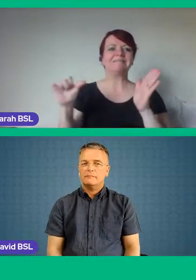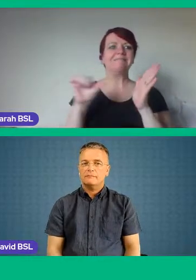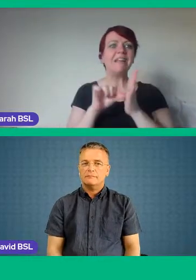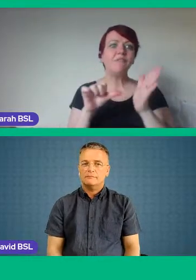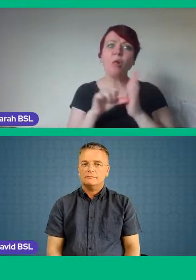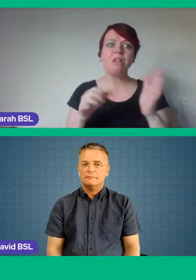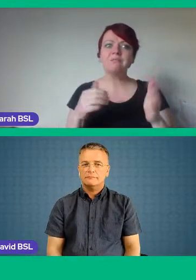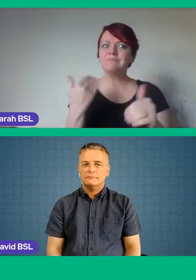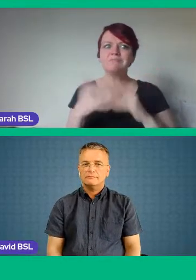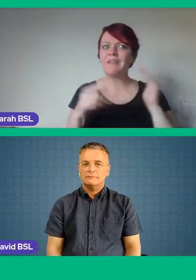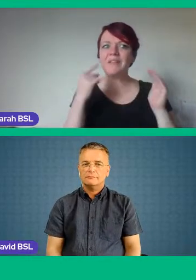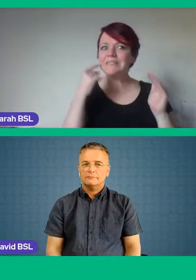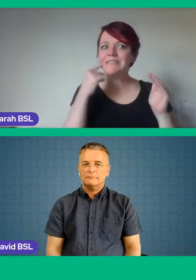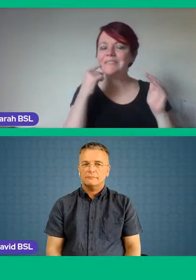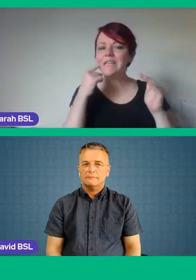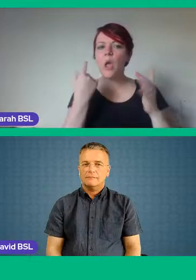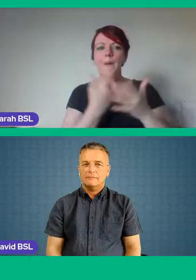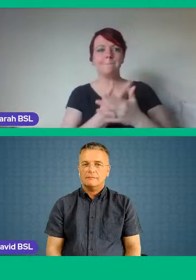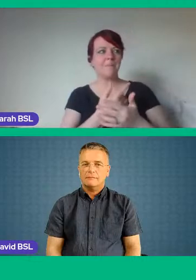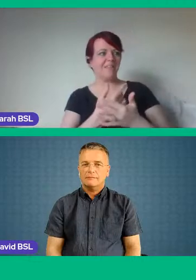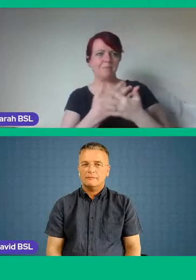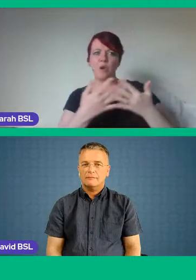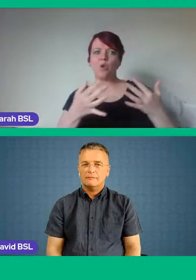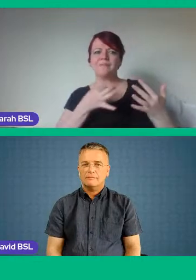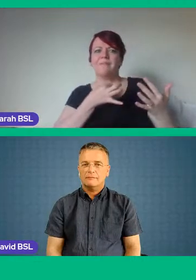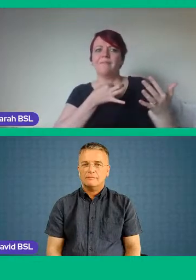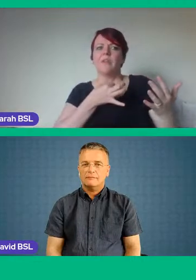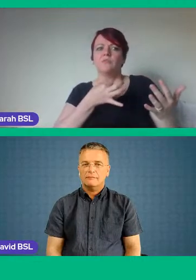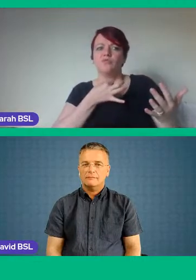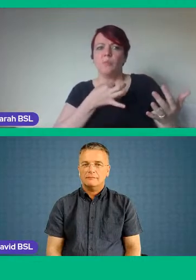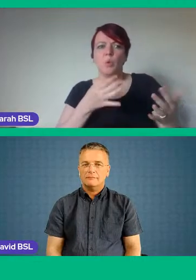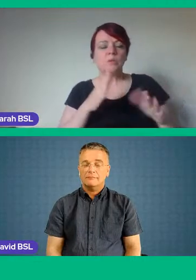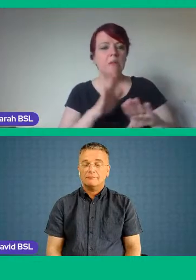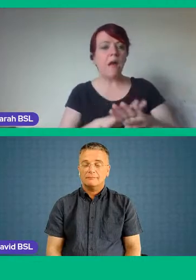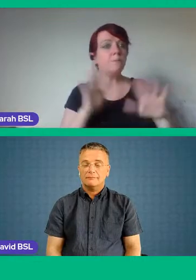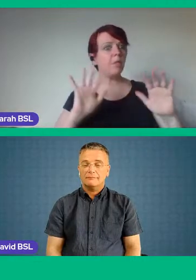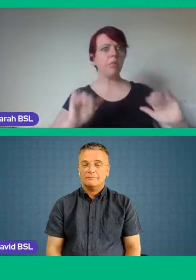as well. So yeah, having a say space to be vulnerable